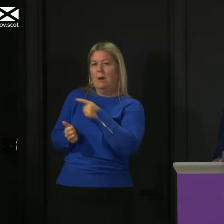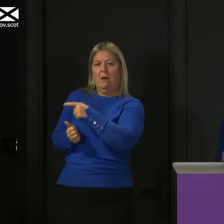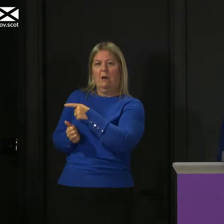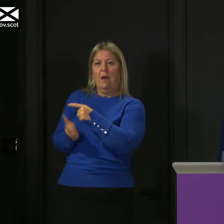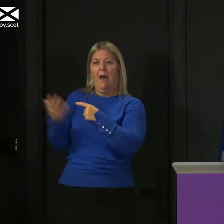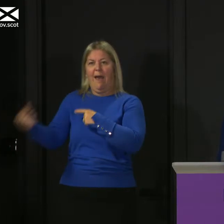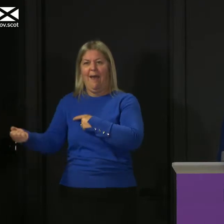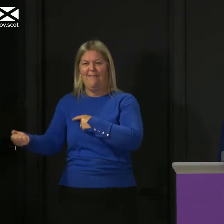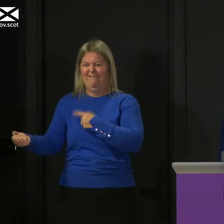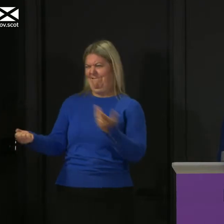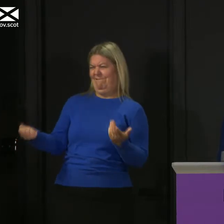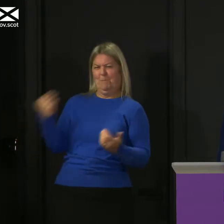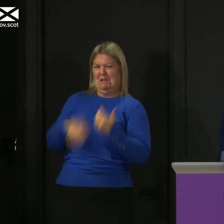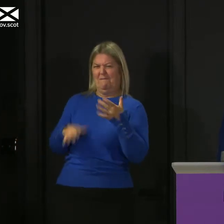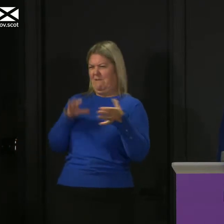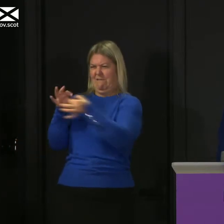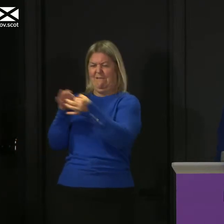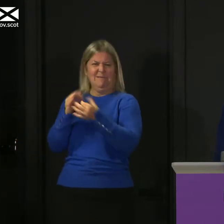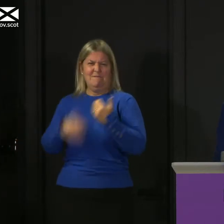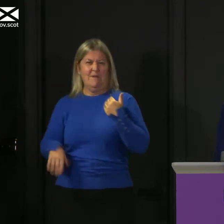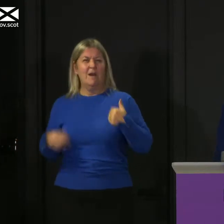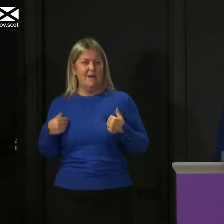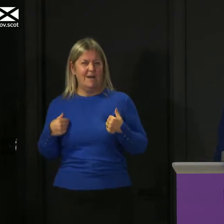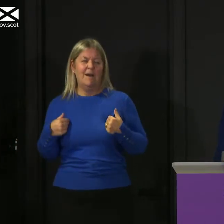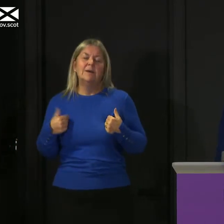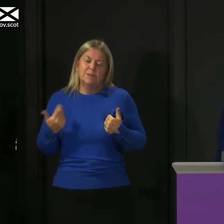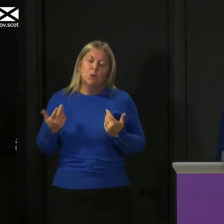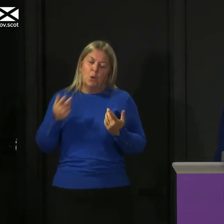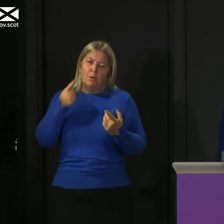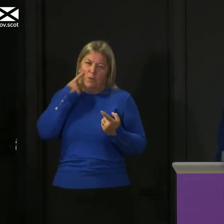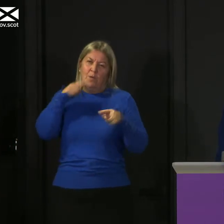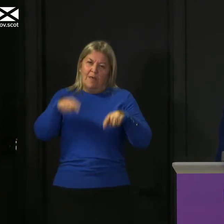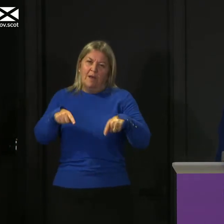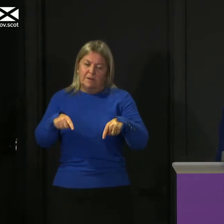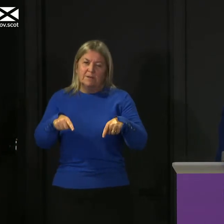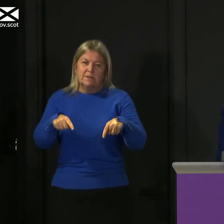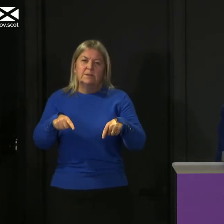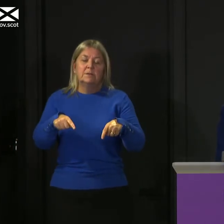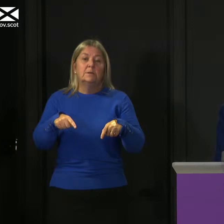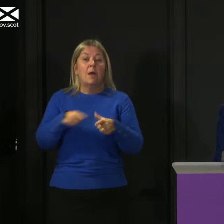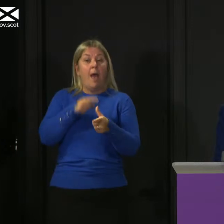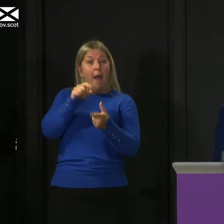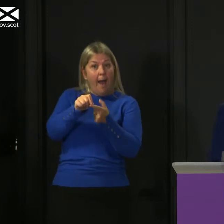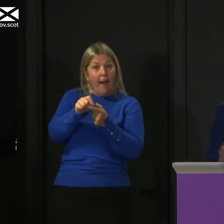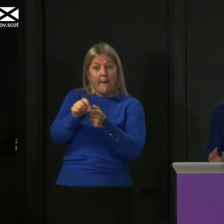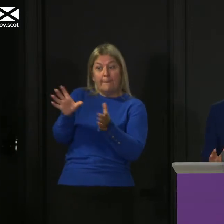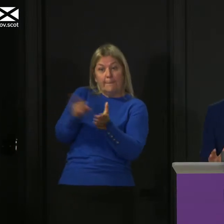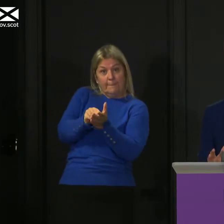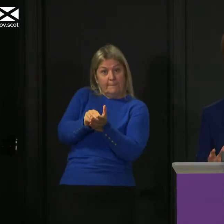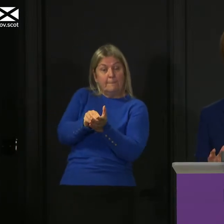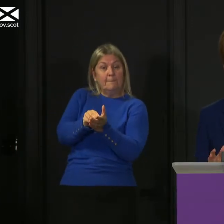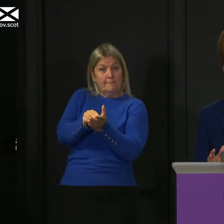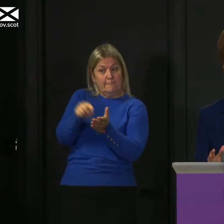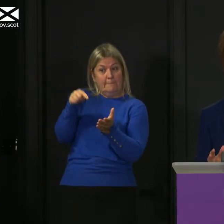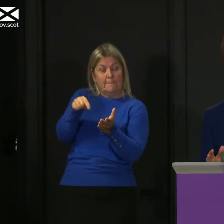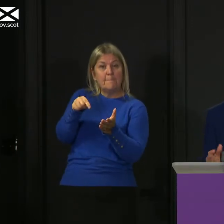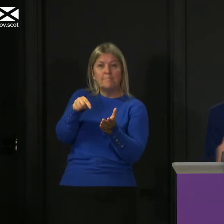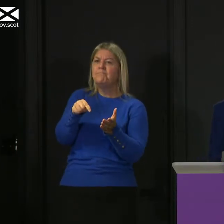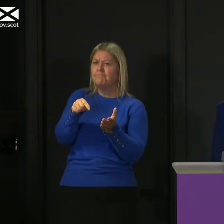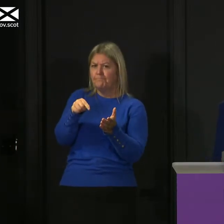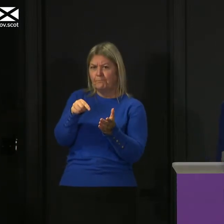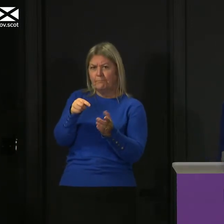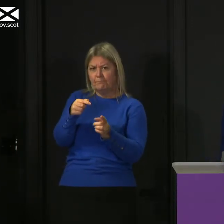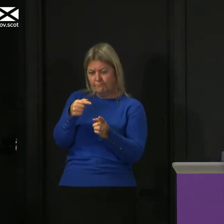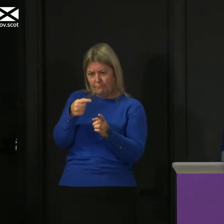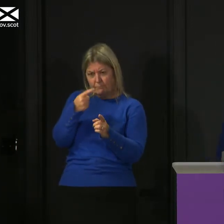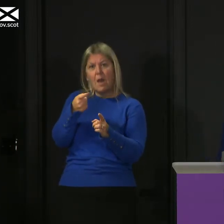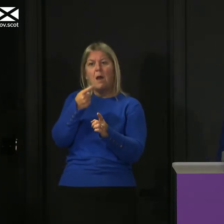but one of the benefits of the app is that it can identify when we do not know we have had other